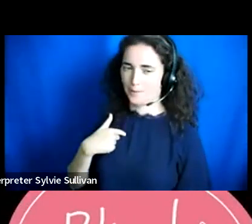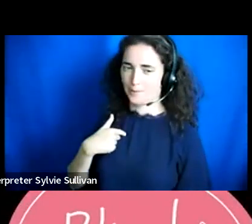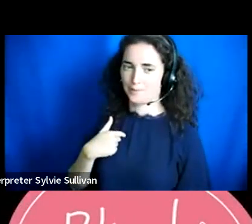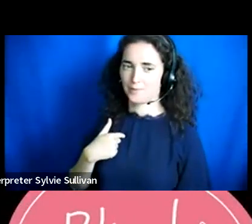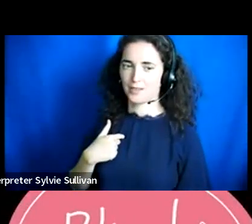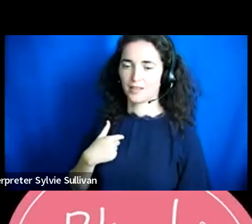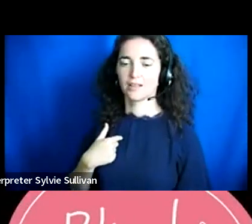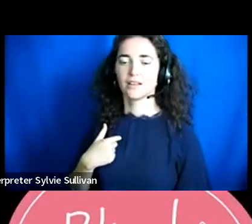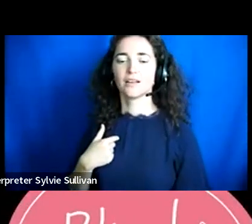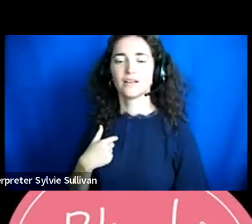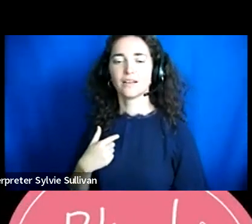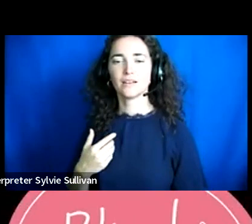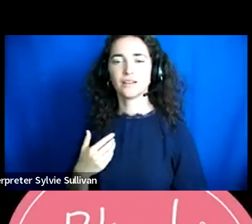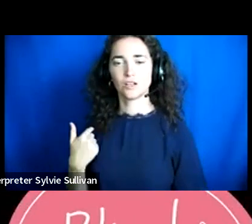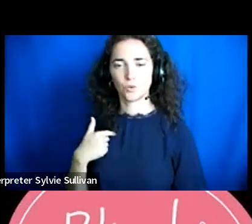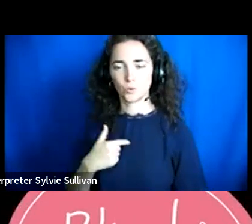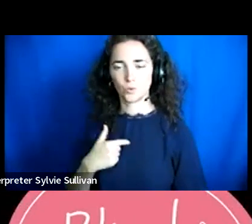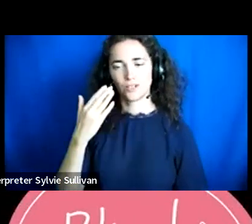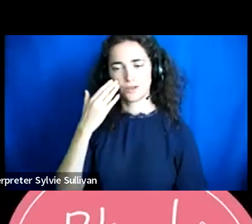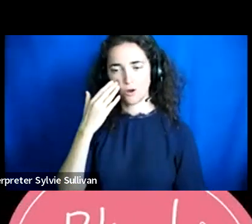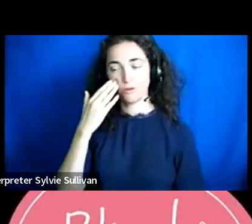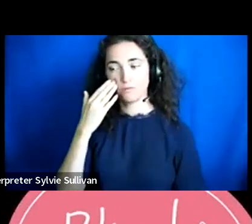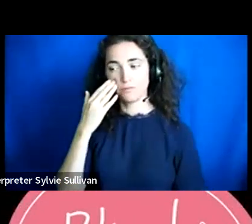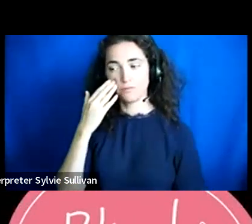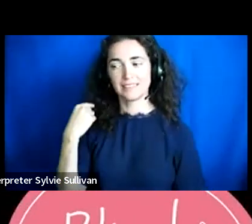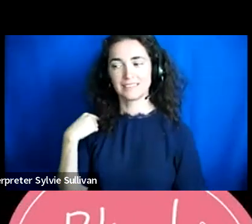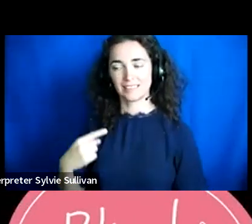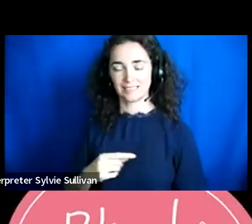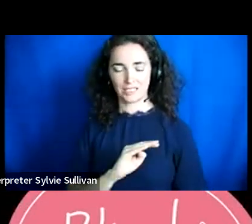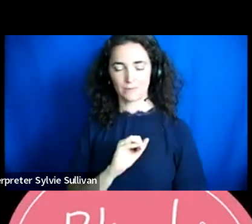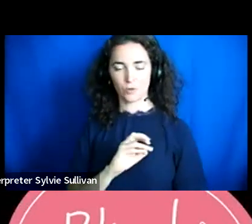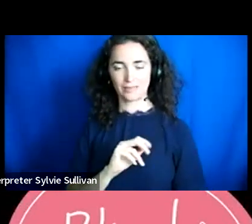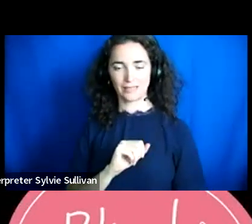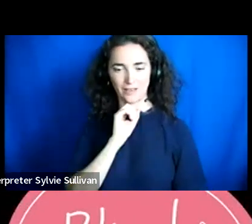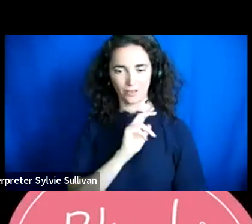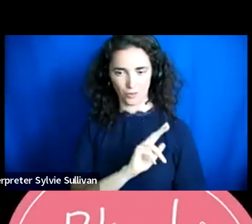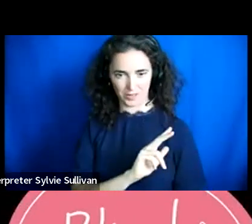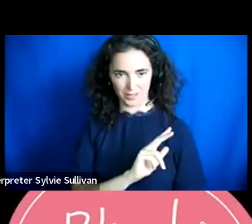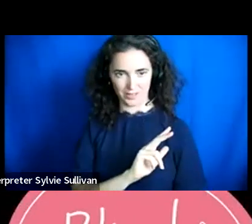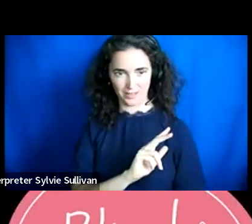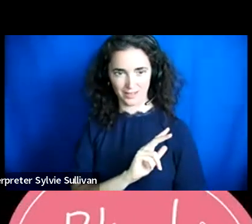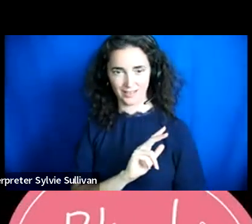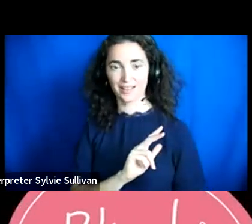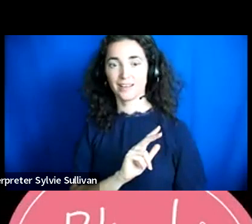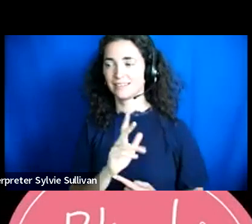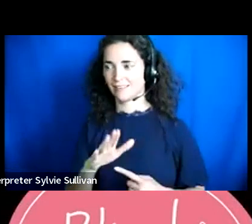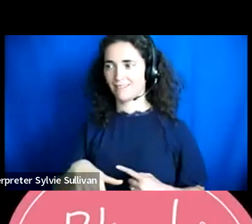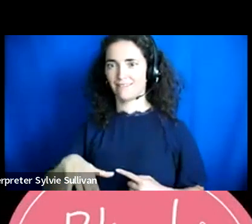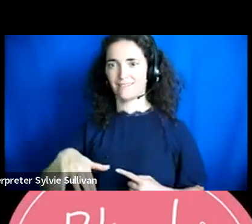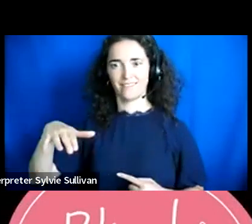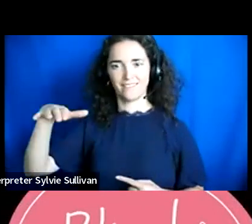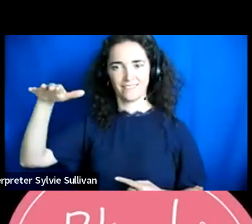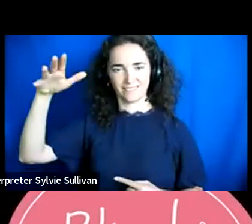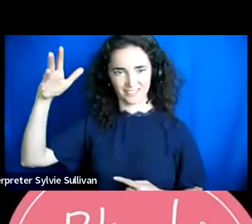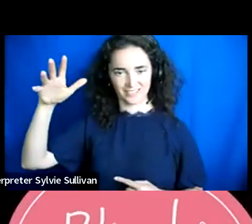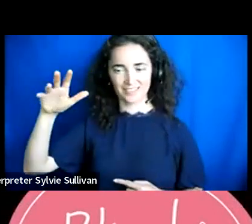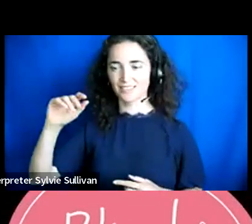We have no chance since Miranda was 3 and she's tapping me because I always get more she but